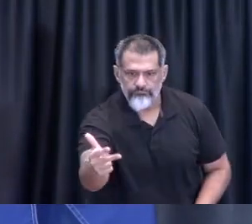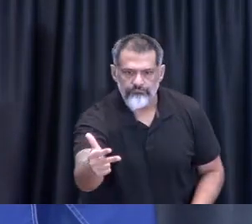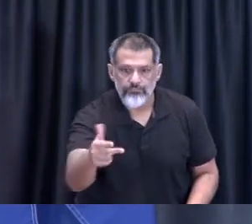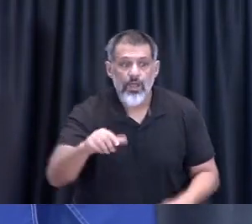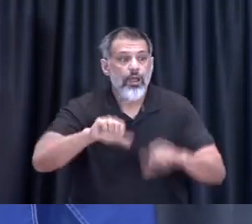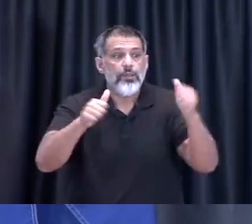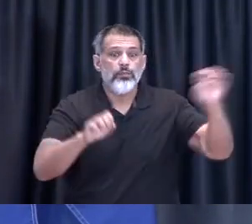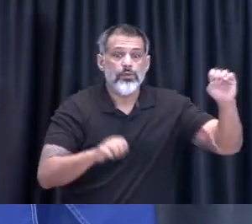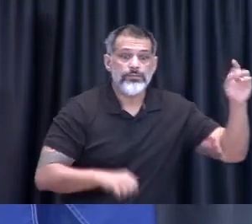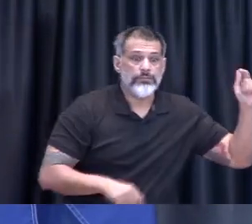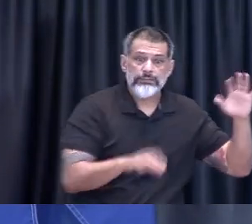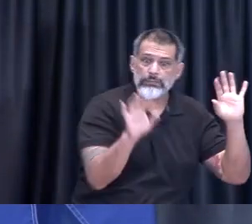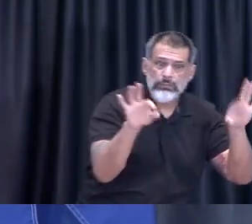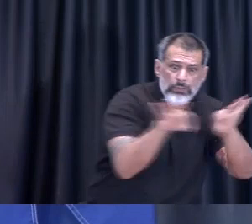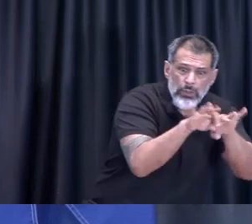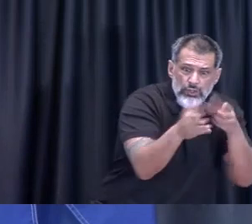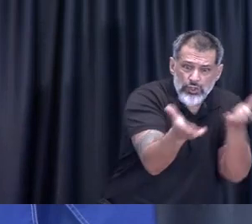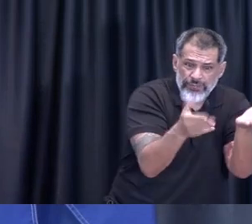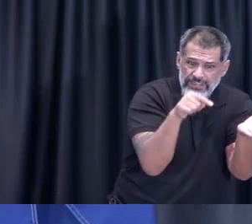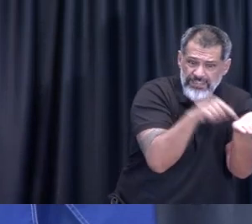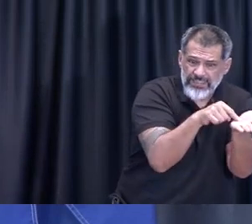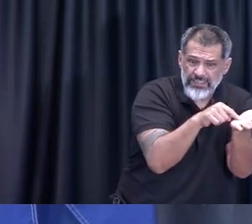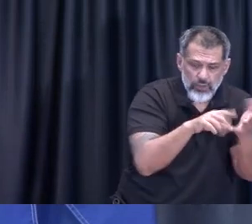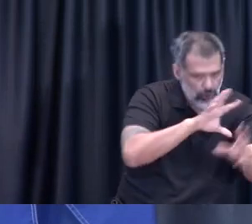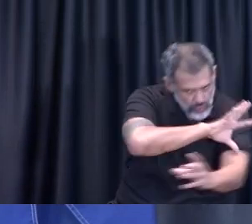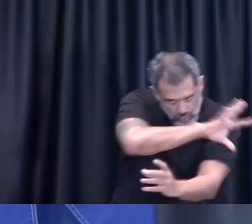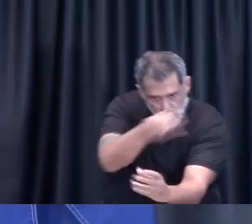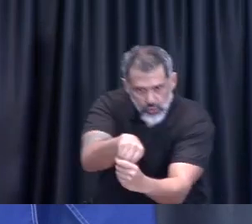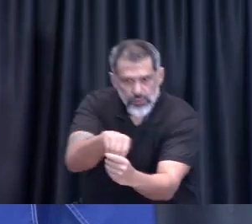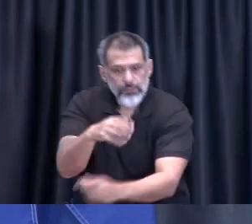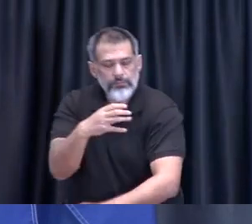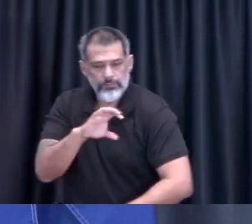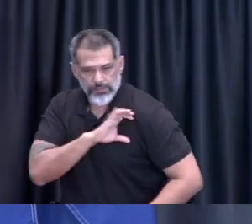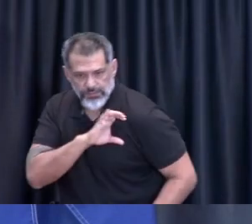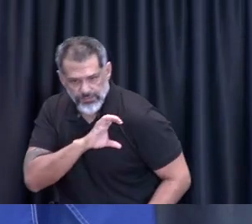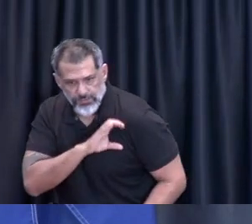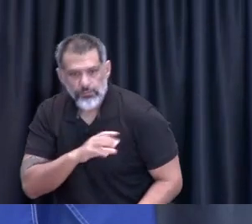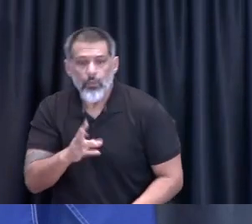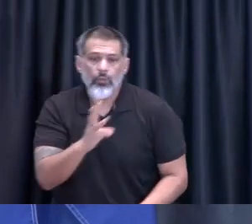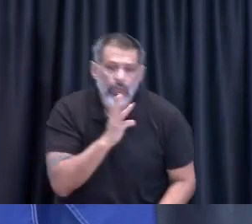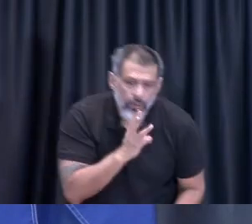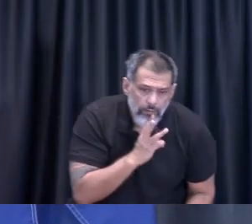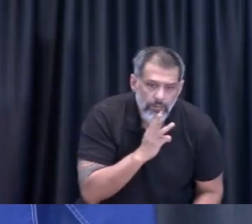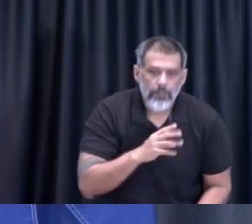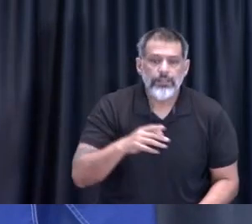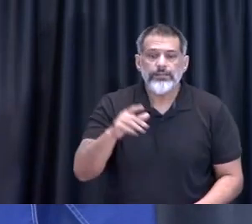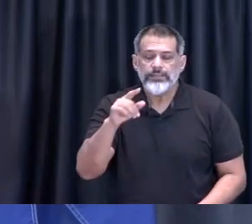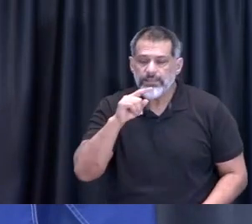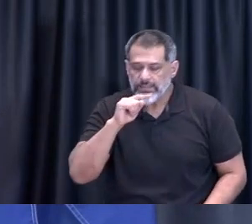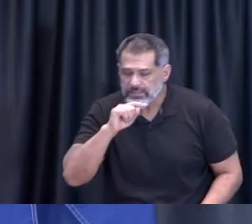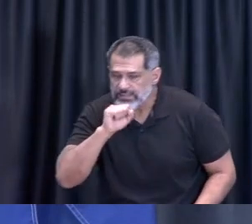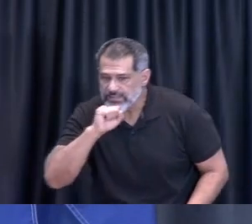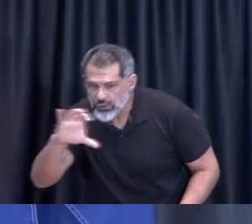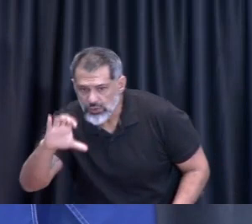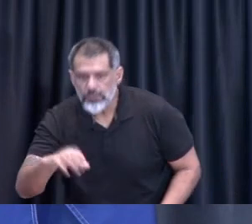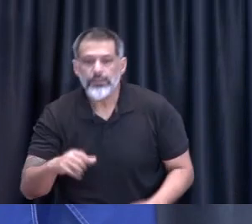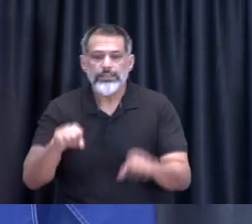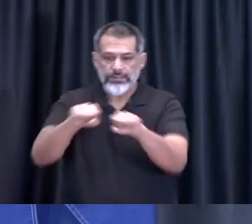and critical services, including Toronto Police, Toronto Water, TTC Shelter Support and Housing, Senior